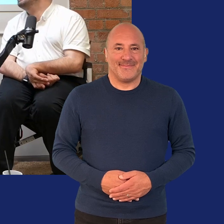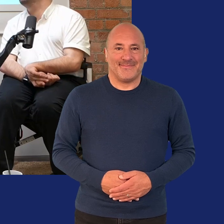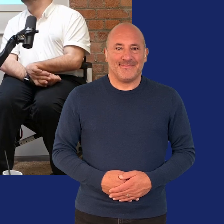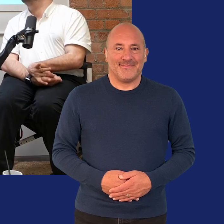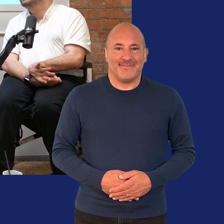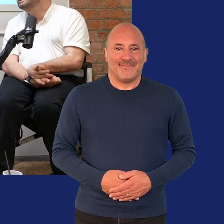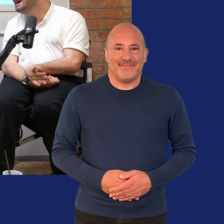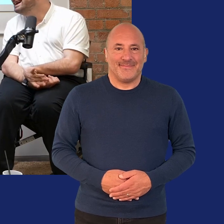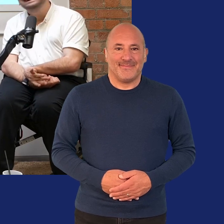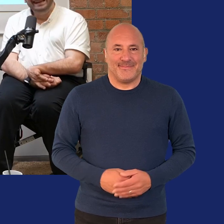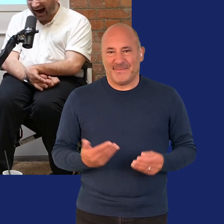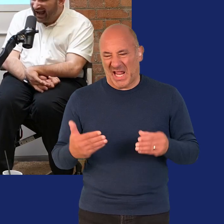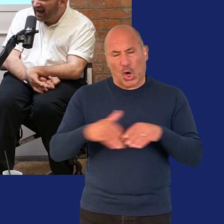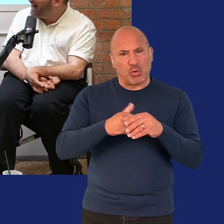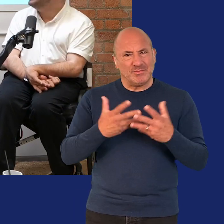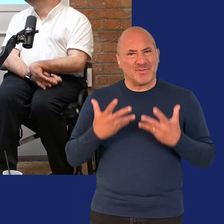Include Now. Brought to you by Evenbreak.